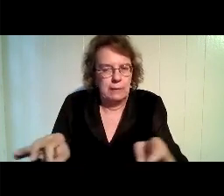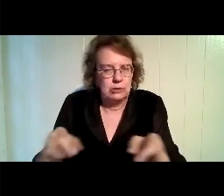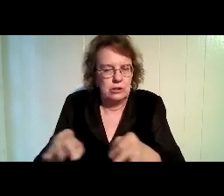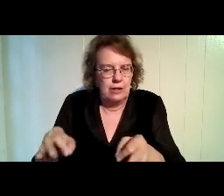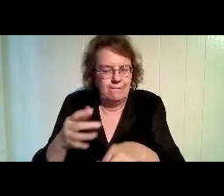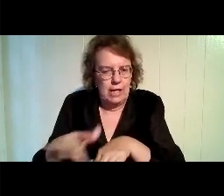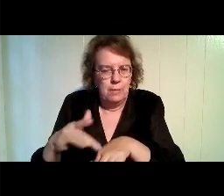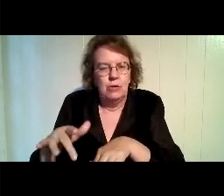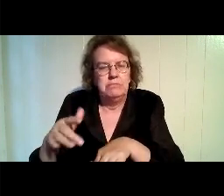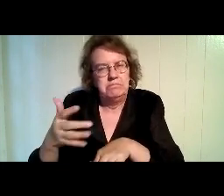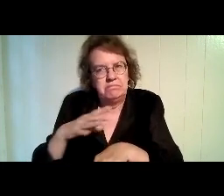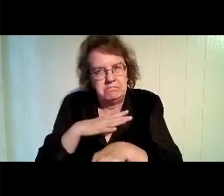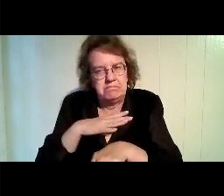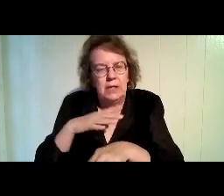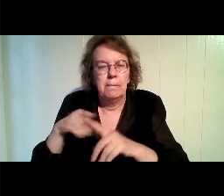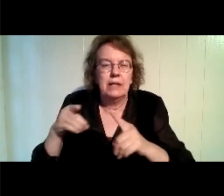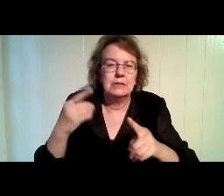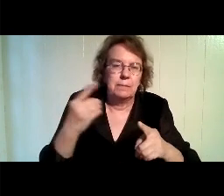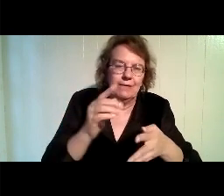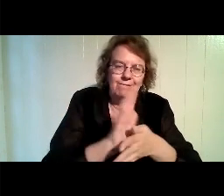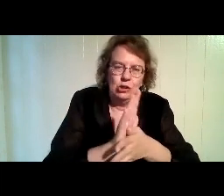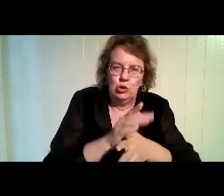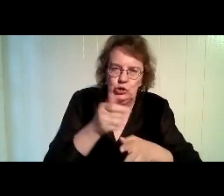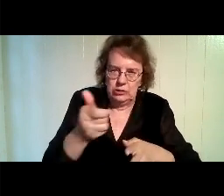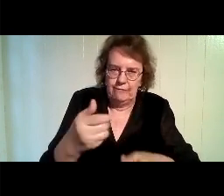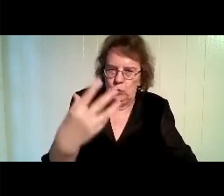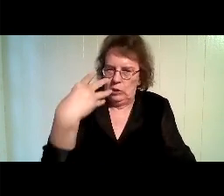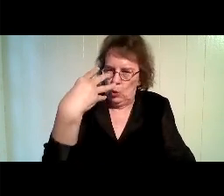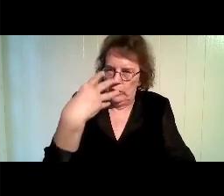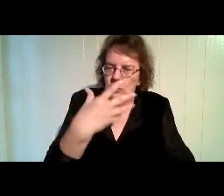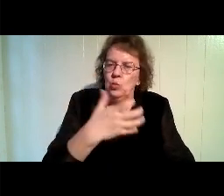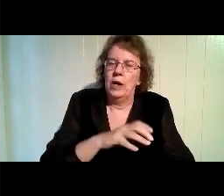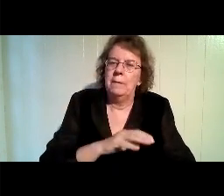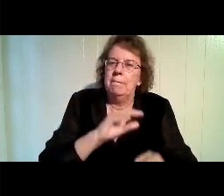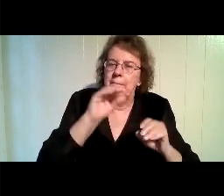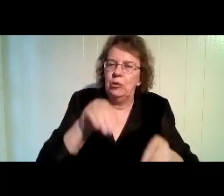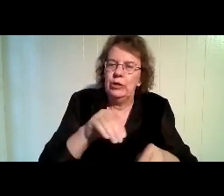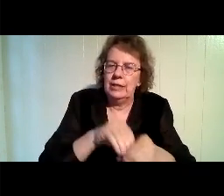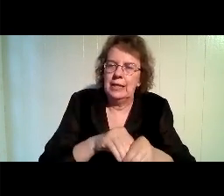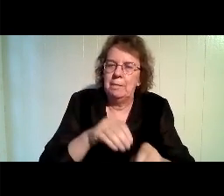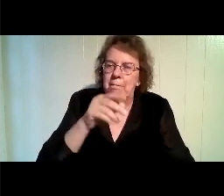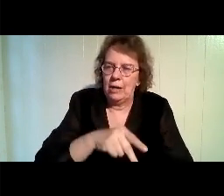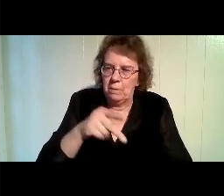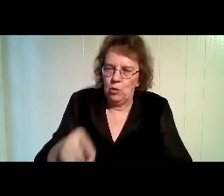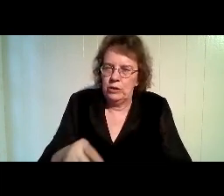it's a video that you yourself recorded. And you want to put it into a PowerPoint slide